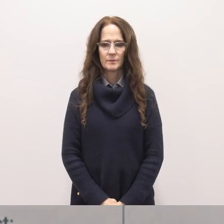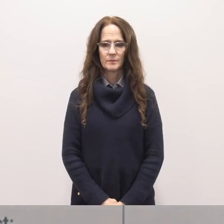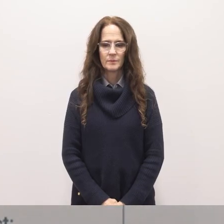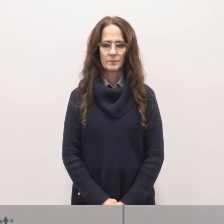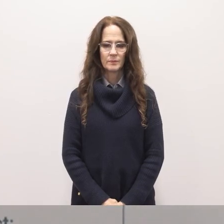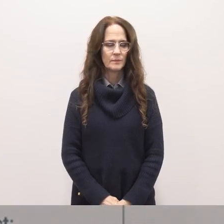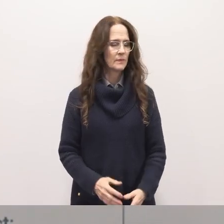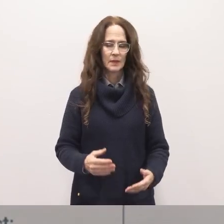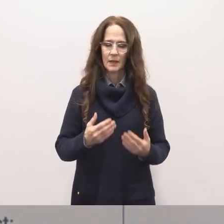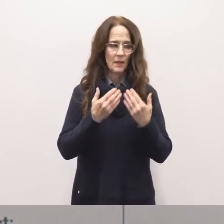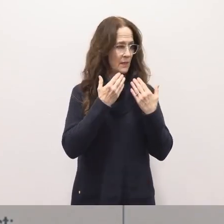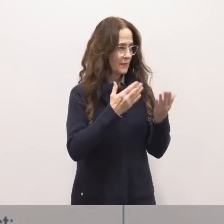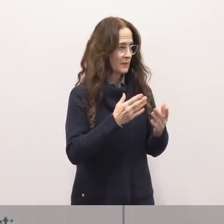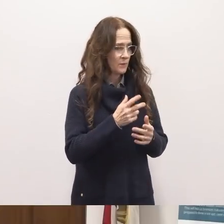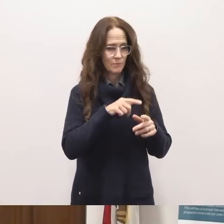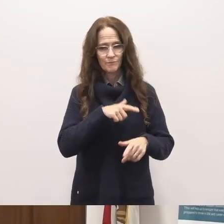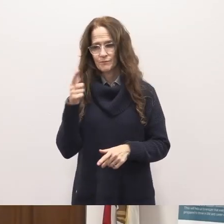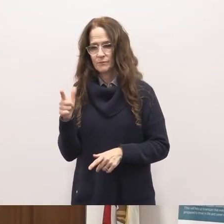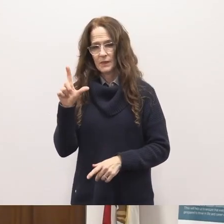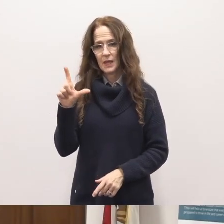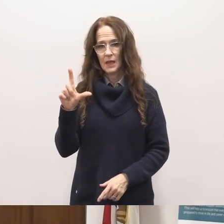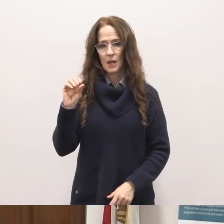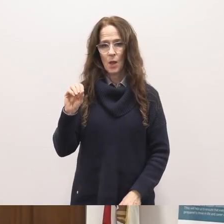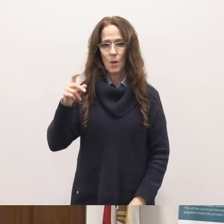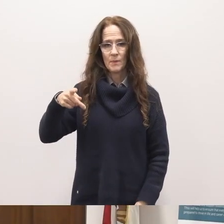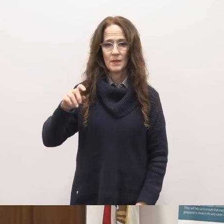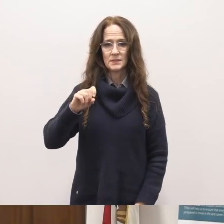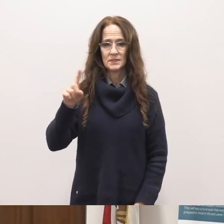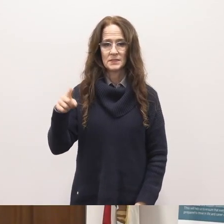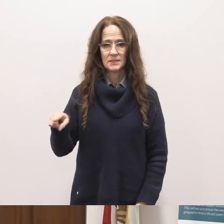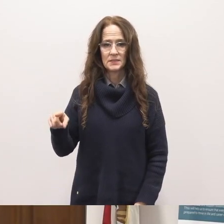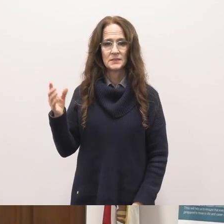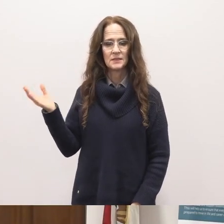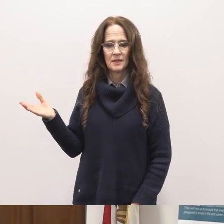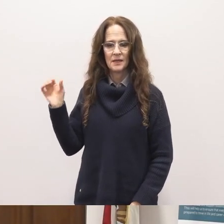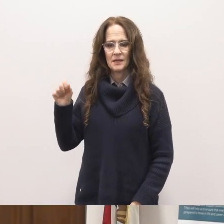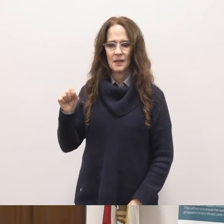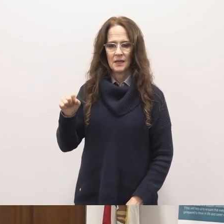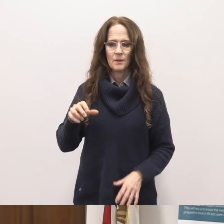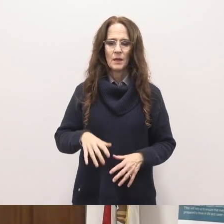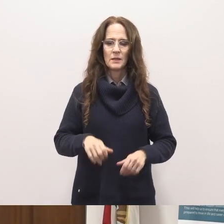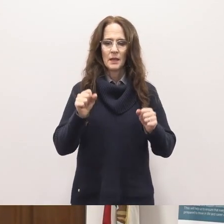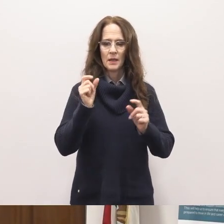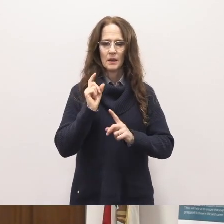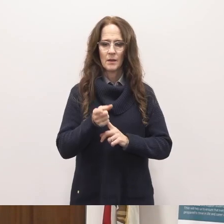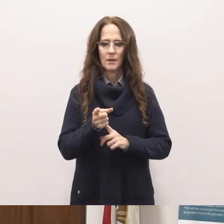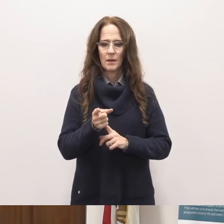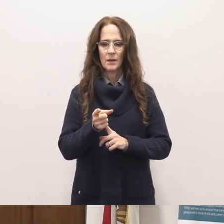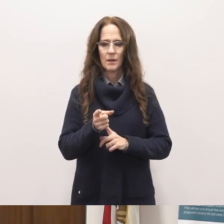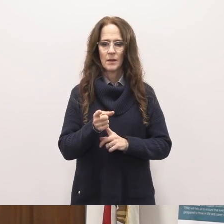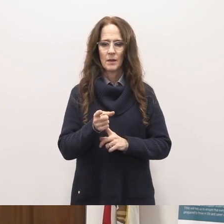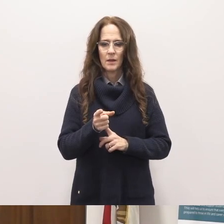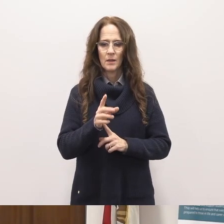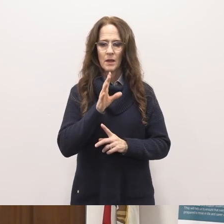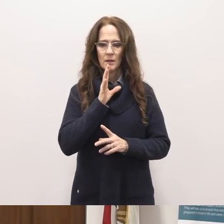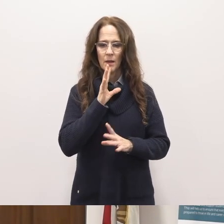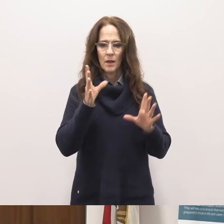Thank you. Ms. López. Yes, so I'd like to take a moment to directly address the comments that were made